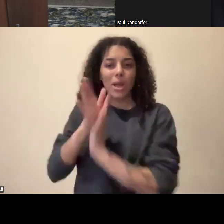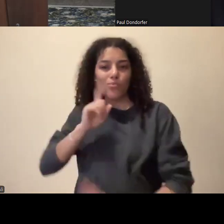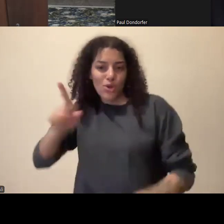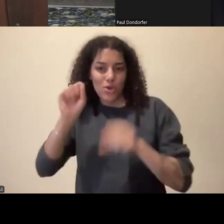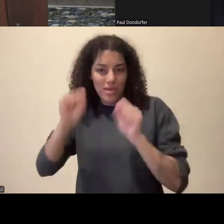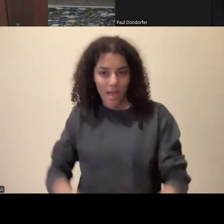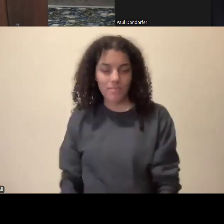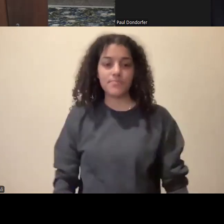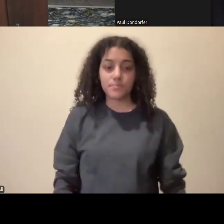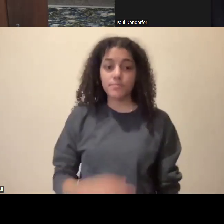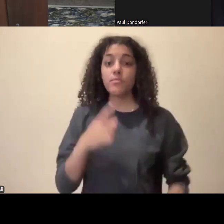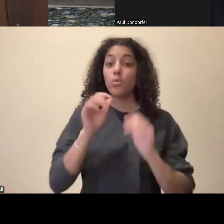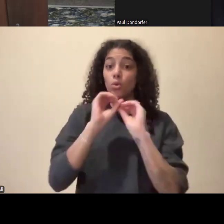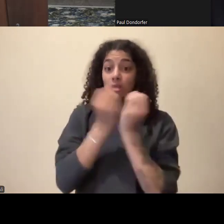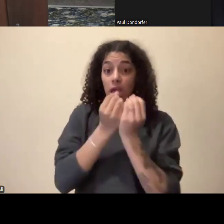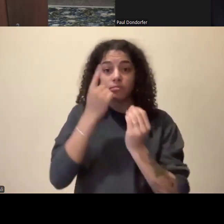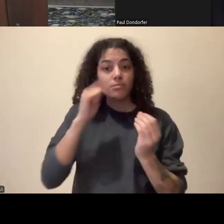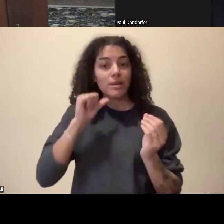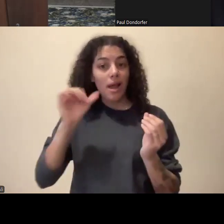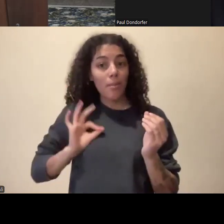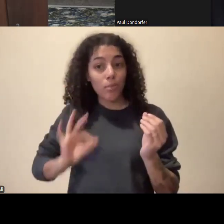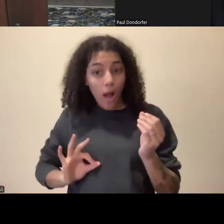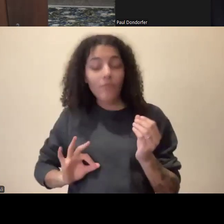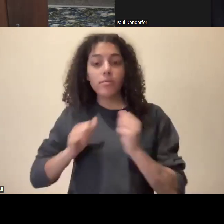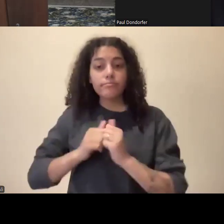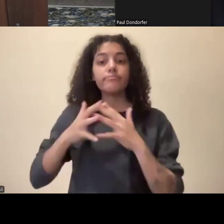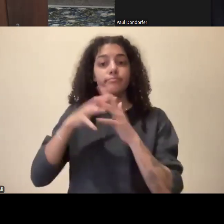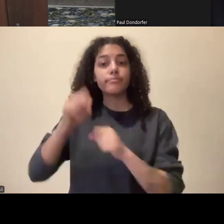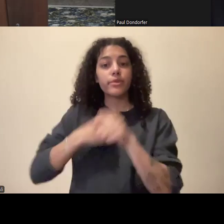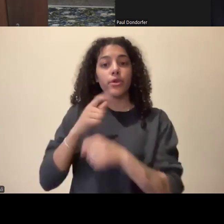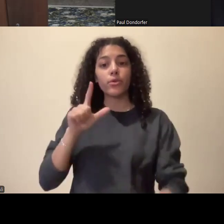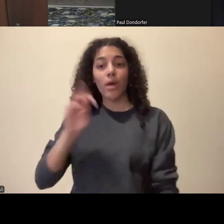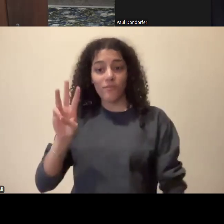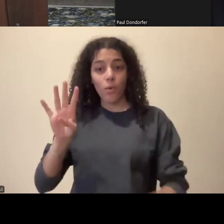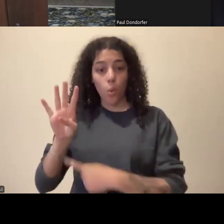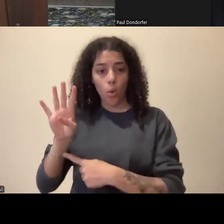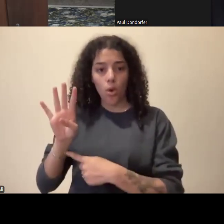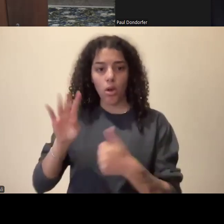Rochester a nonprofit organization founded in 2004 by Renee Spelina and Cynthia Jackson has